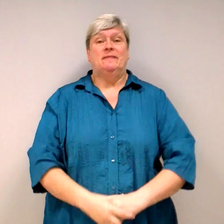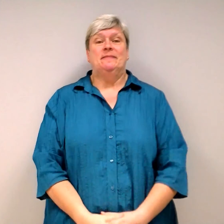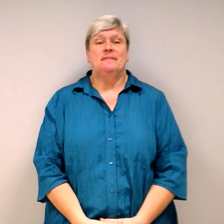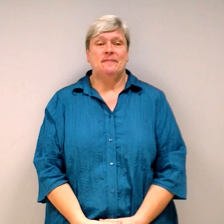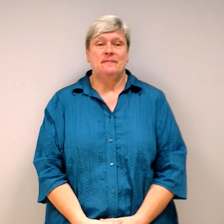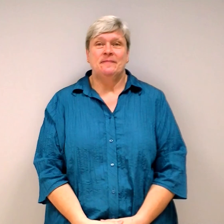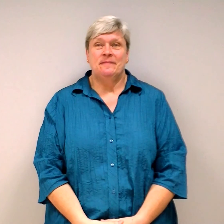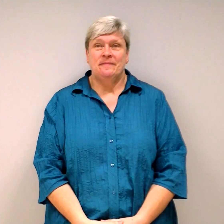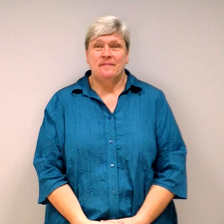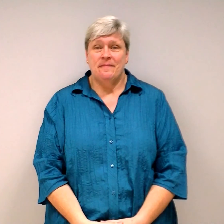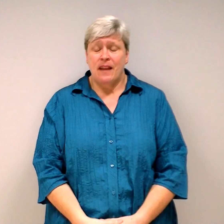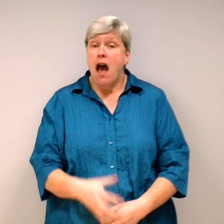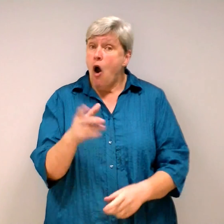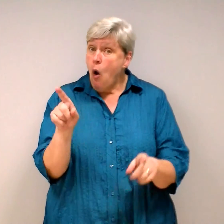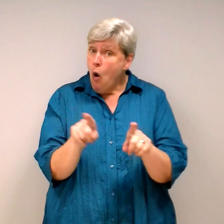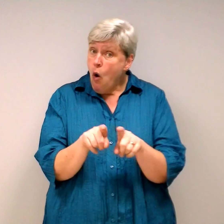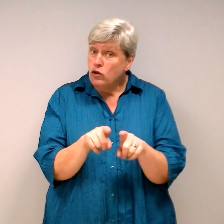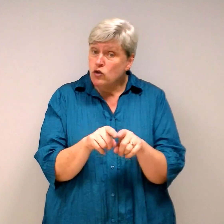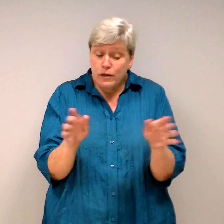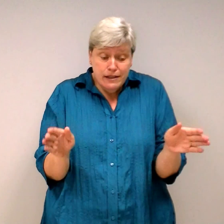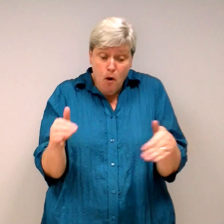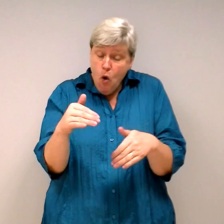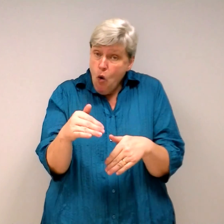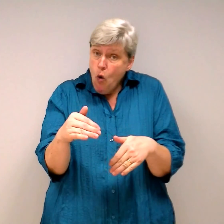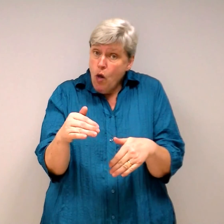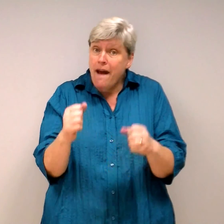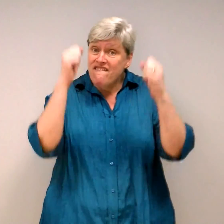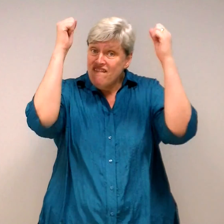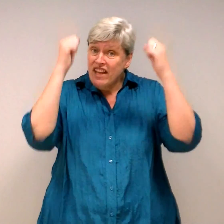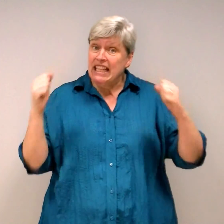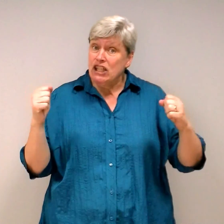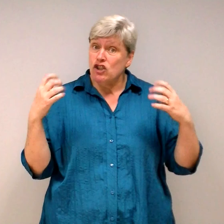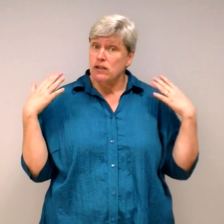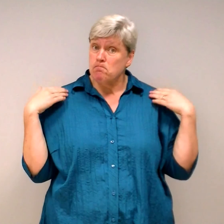A small but well-equipped fitness room